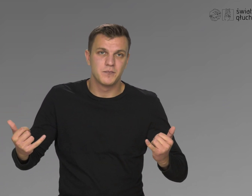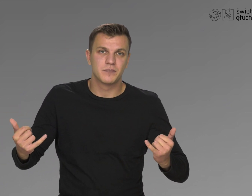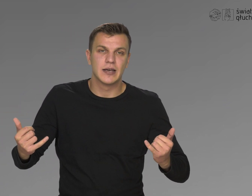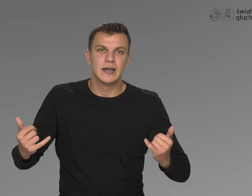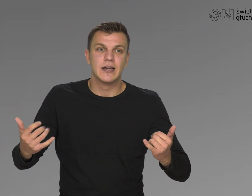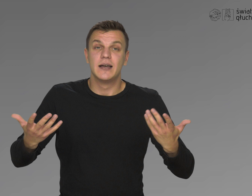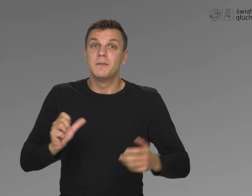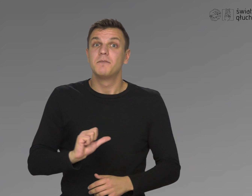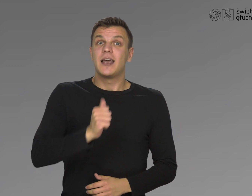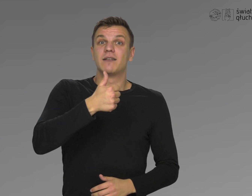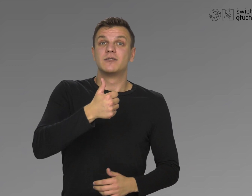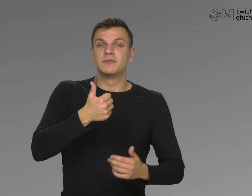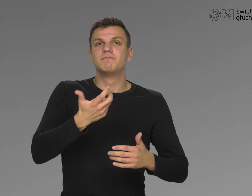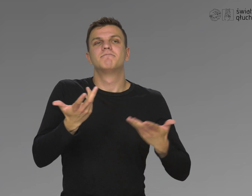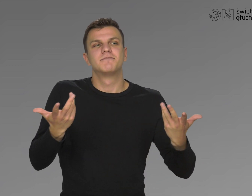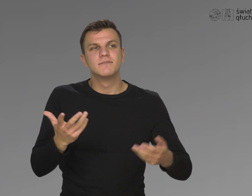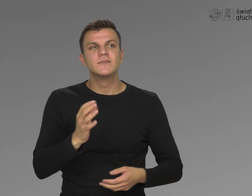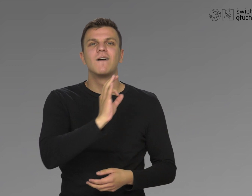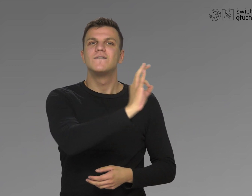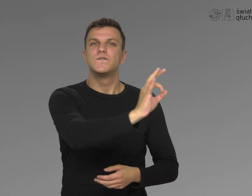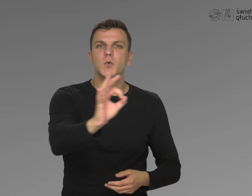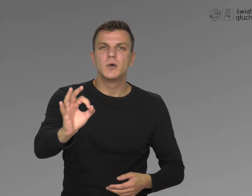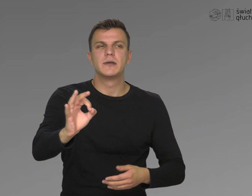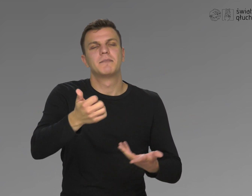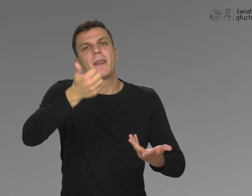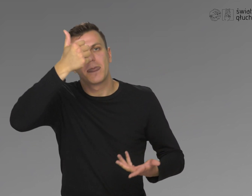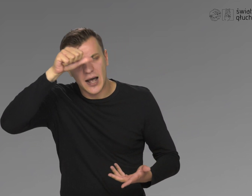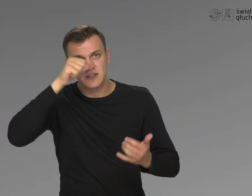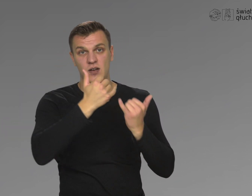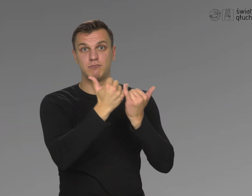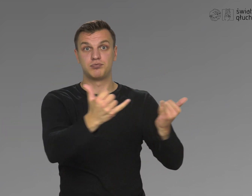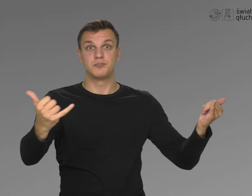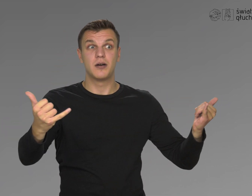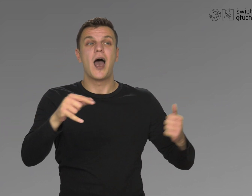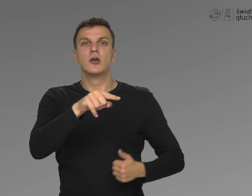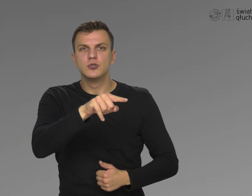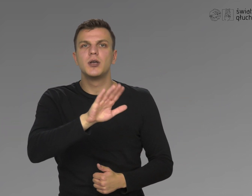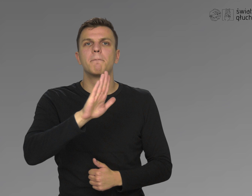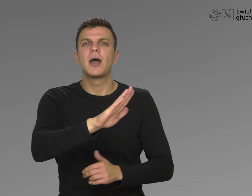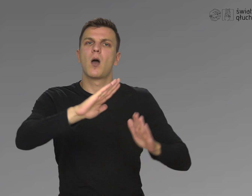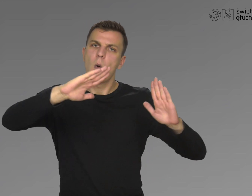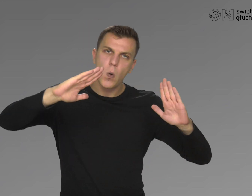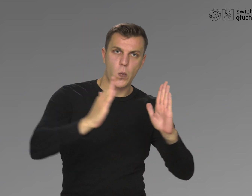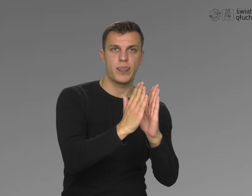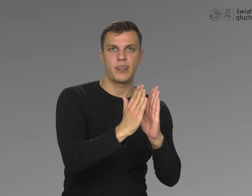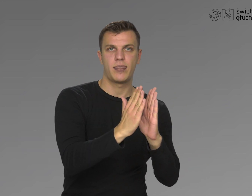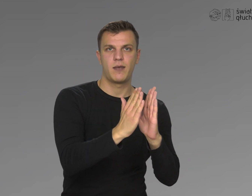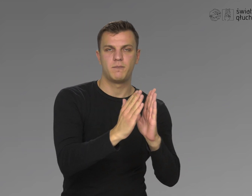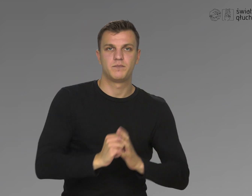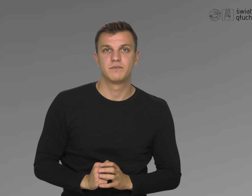The first group covers proper nouns, specifically abbreviations.